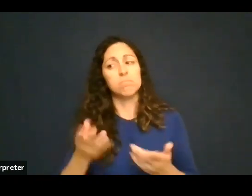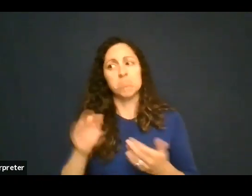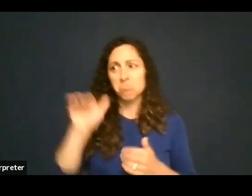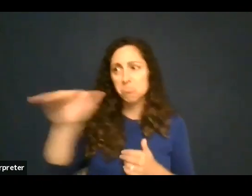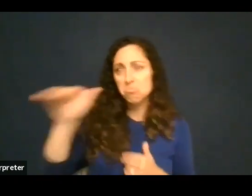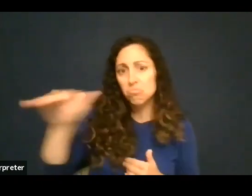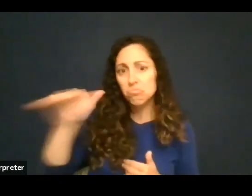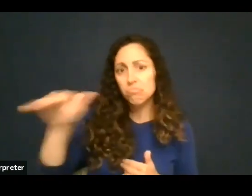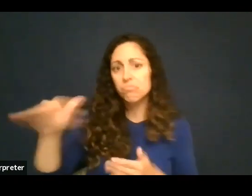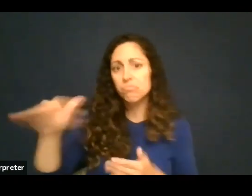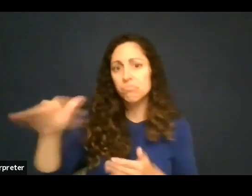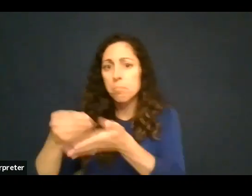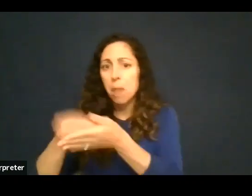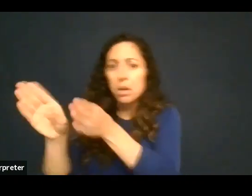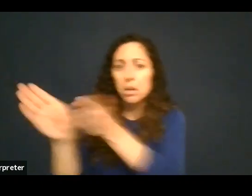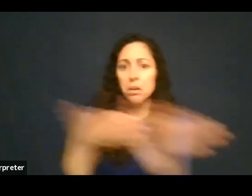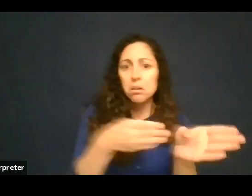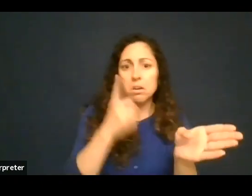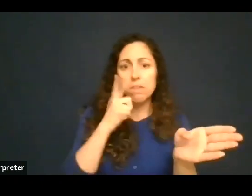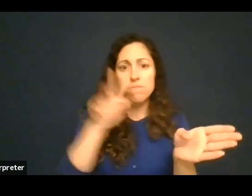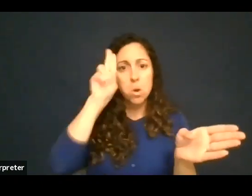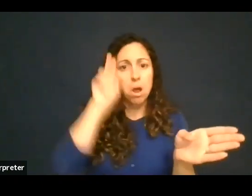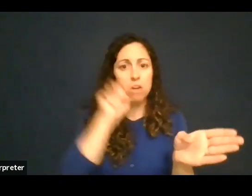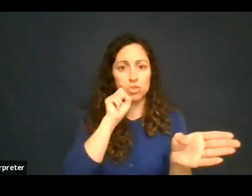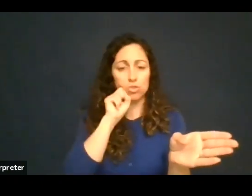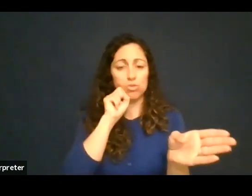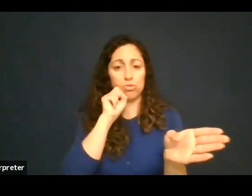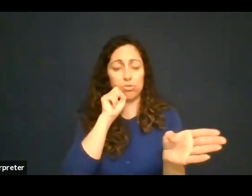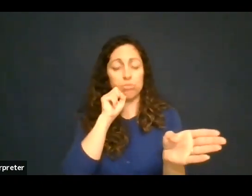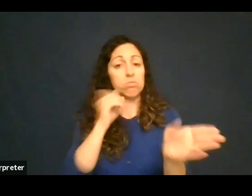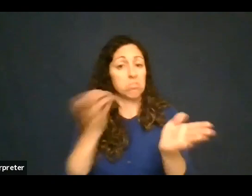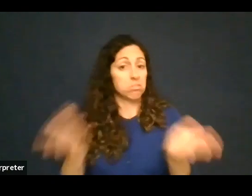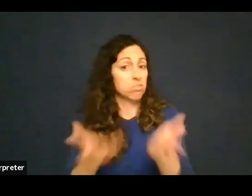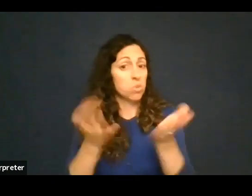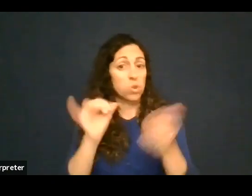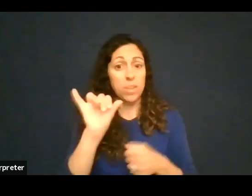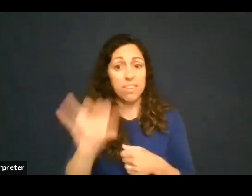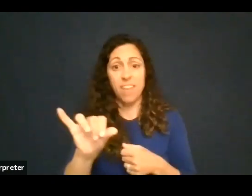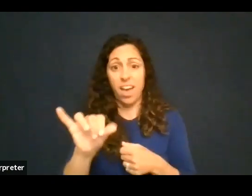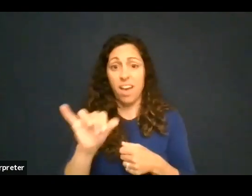has put Usher research on the map for the Eye Institute